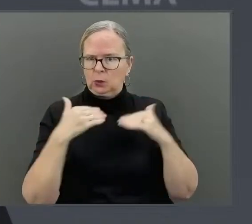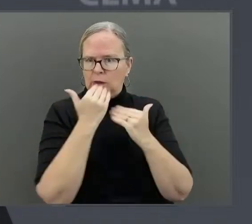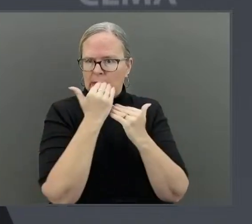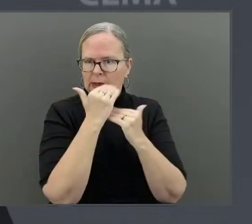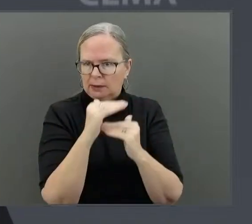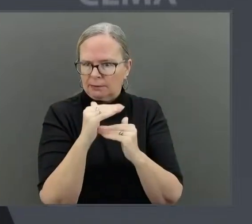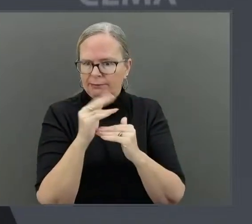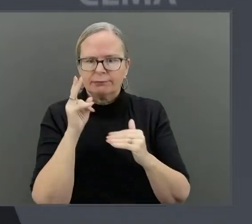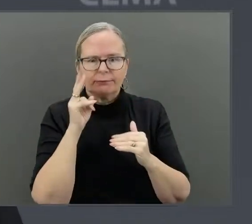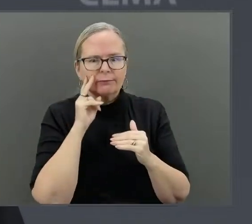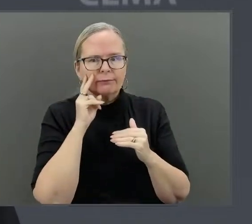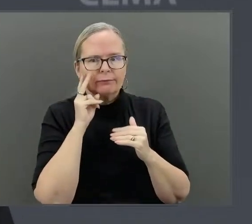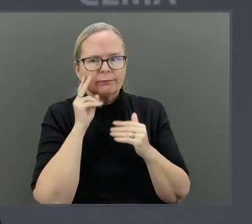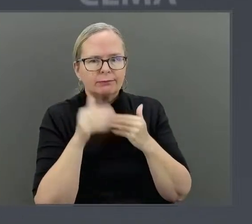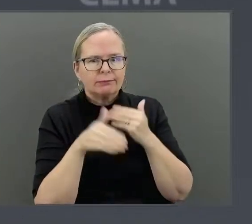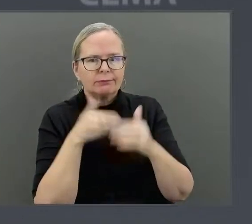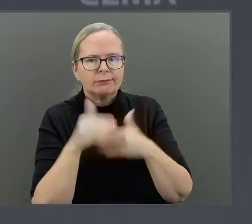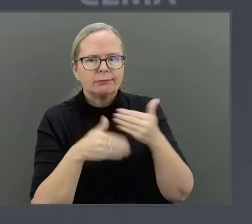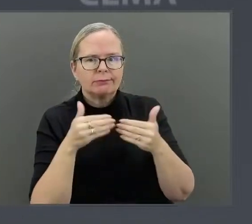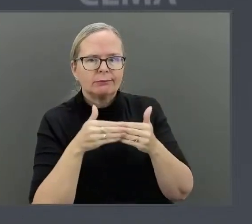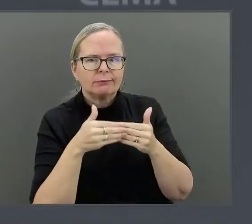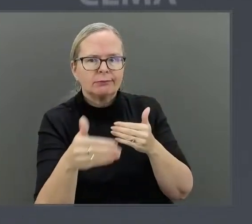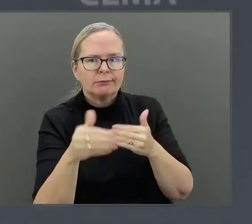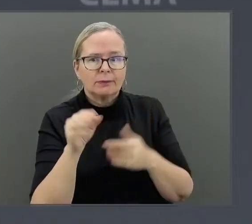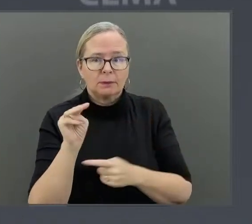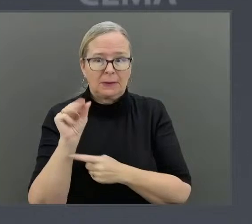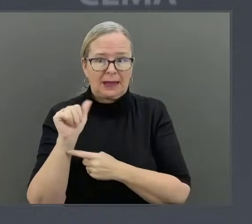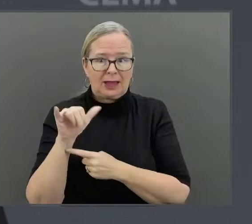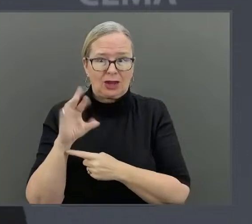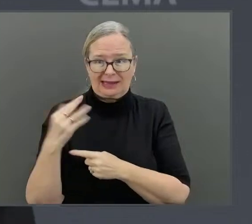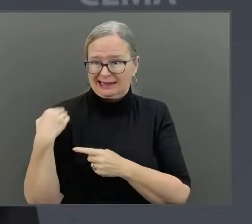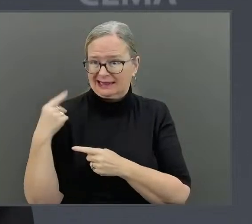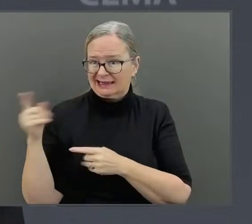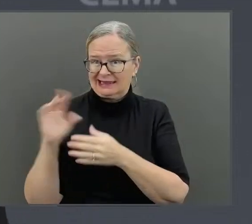on the on the repair timelines and we'll wait to hear from general manager Michael Thompson